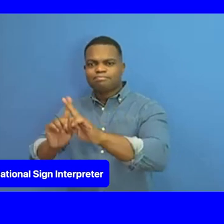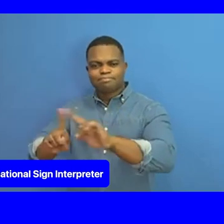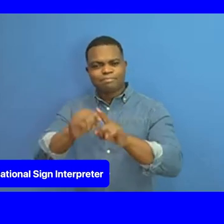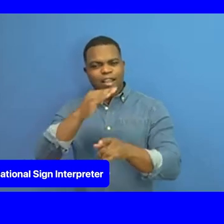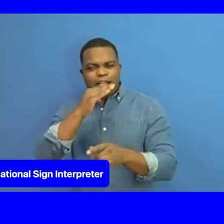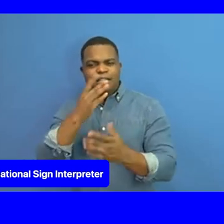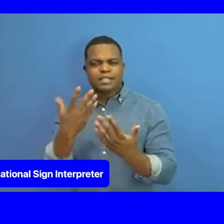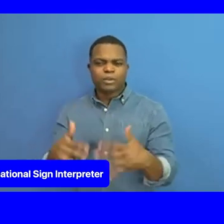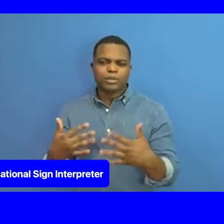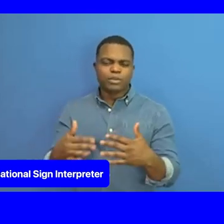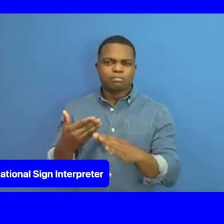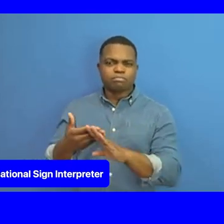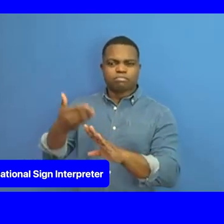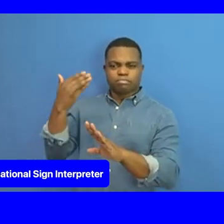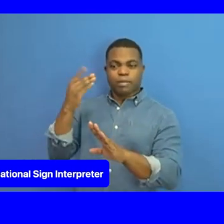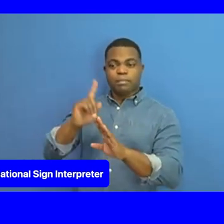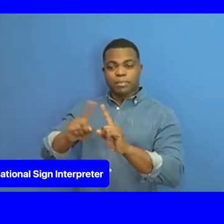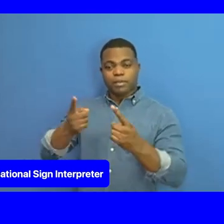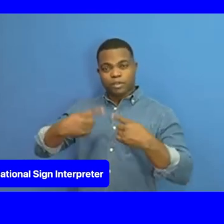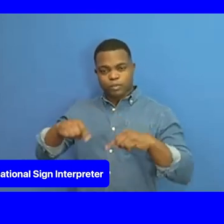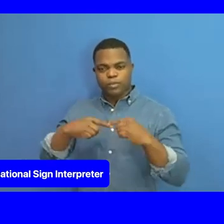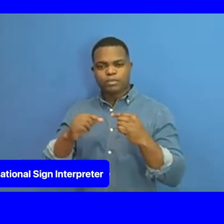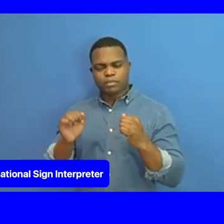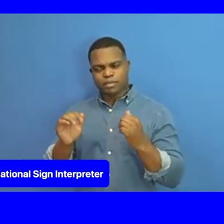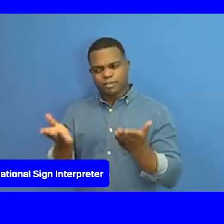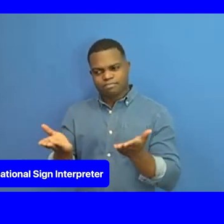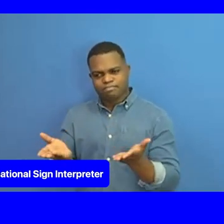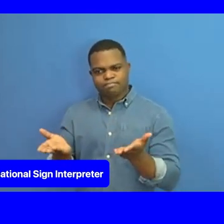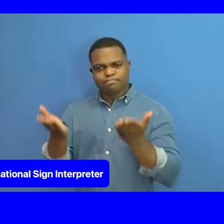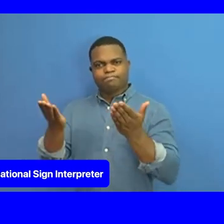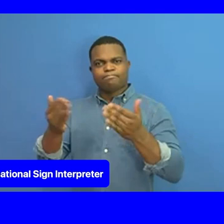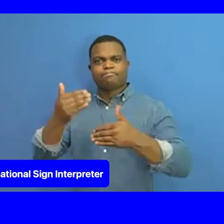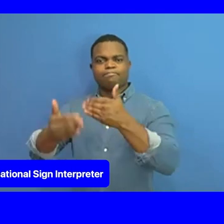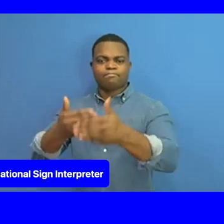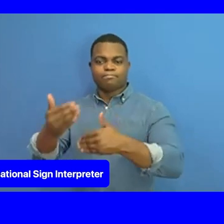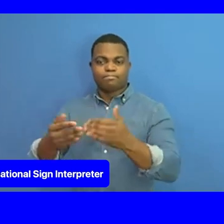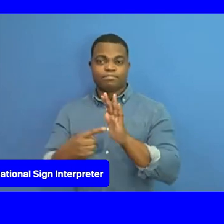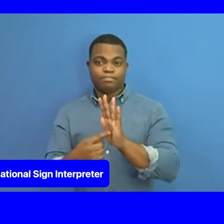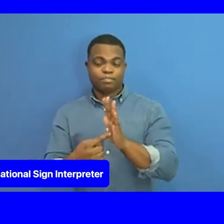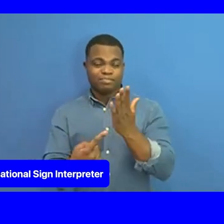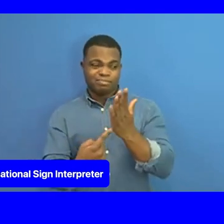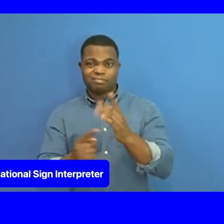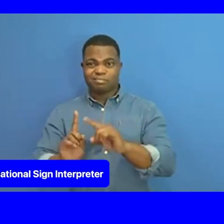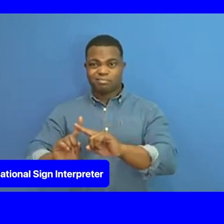It is to tackle these challenges to make sure the sector finds its own solutions that we put forward